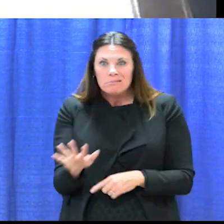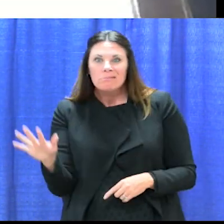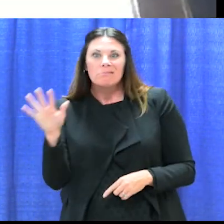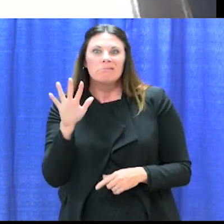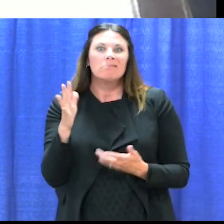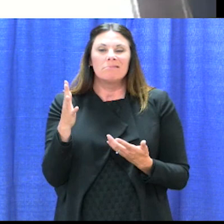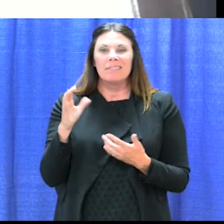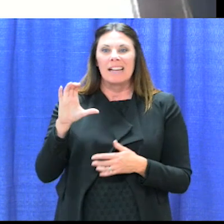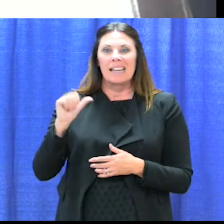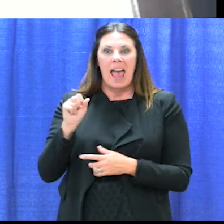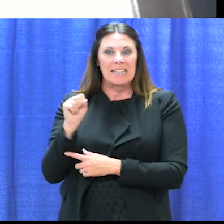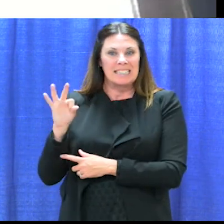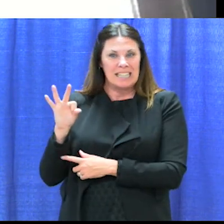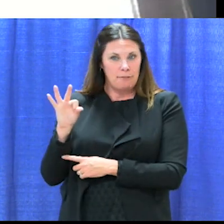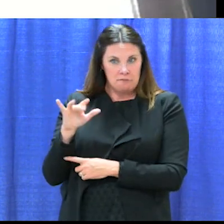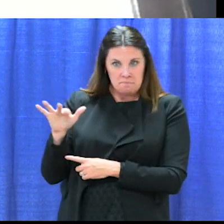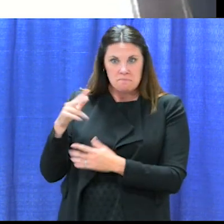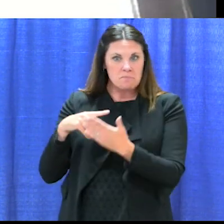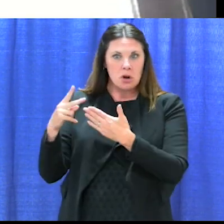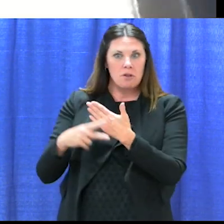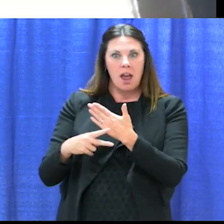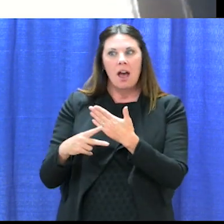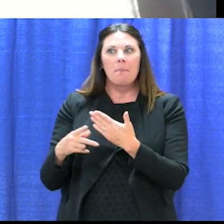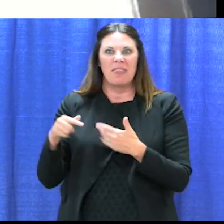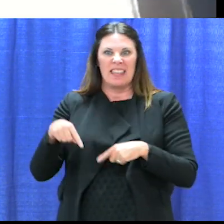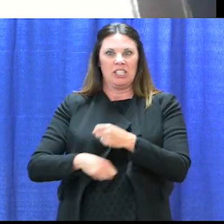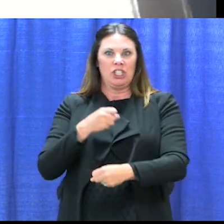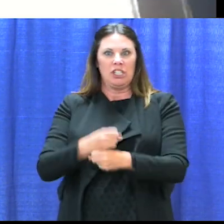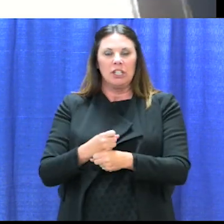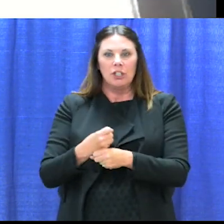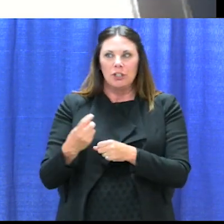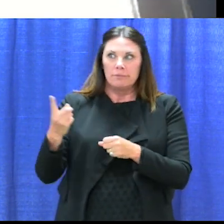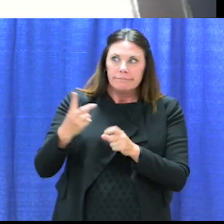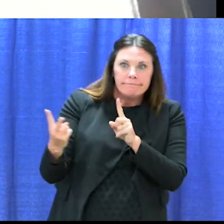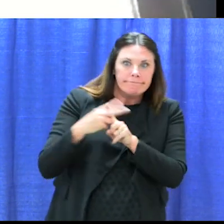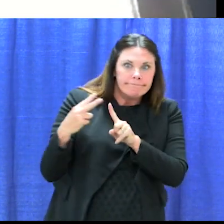this year. We're putting the final touches on them they're due in a couple weeks but we're really excited